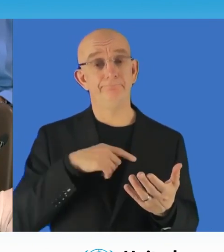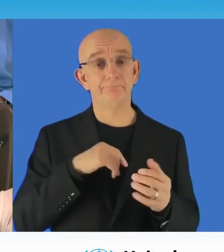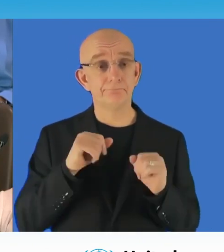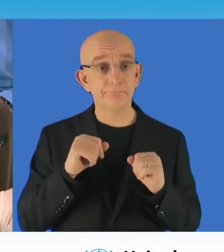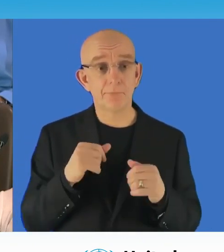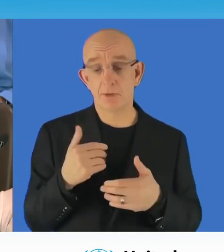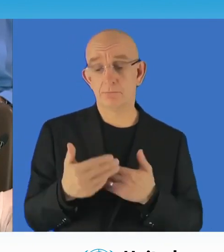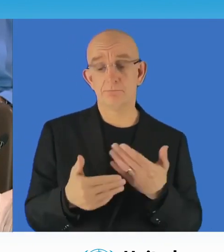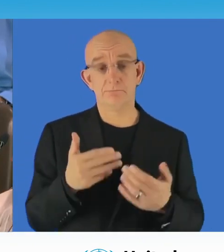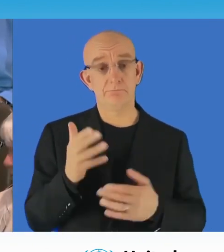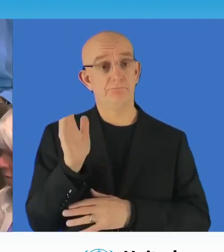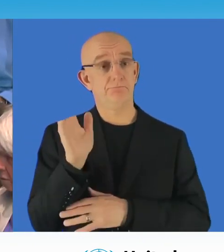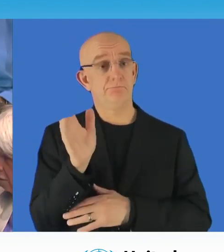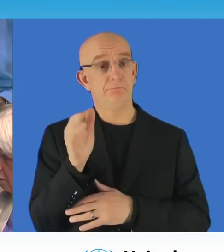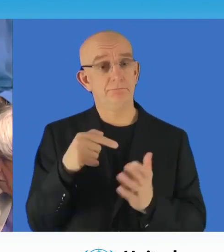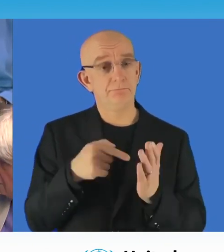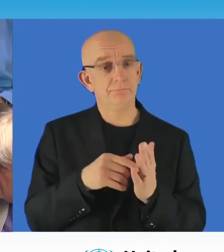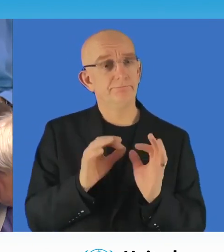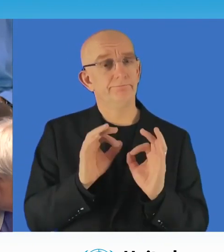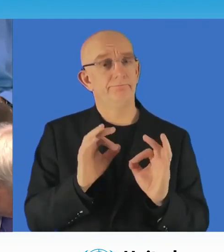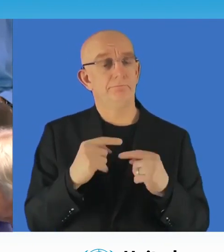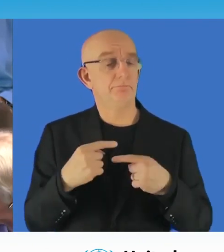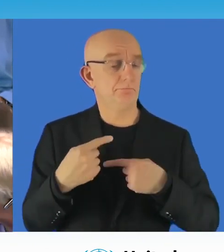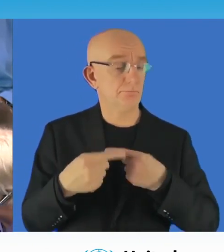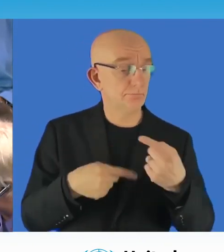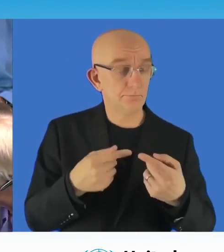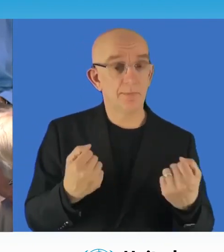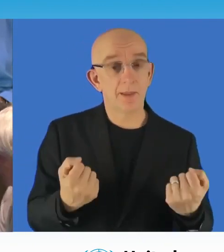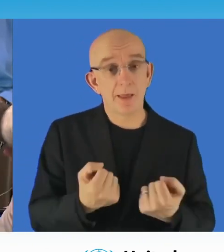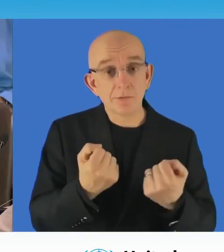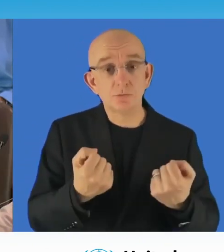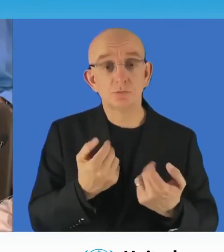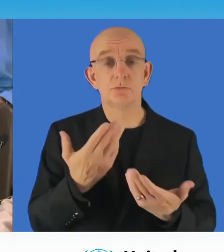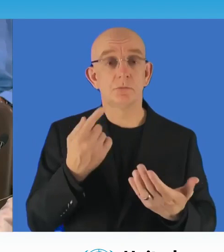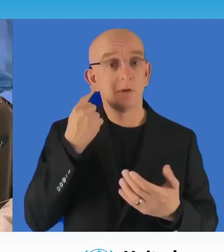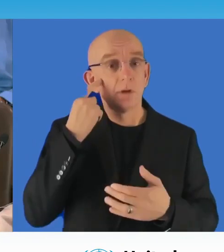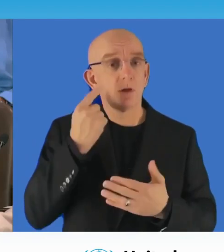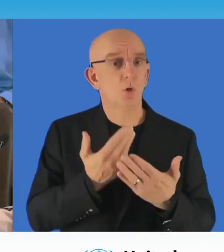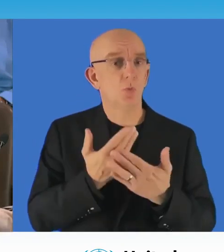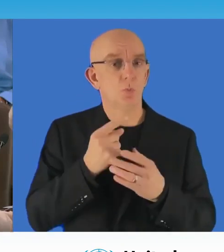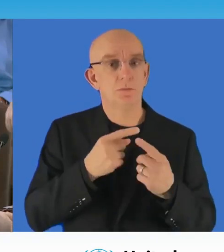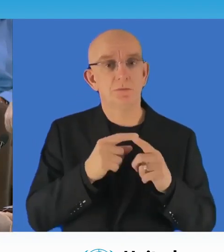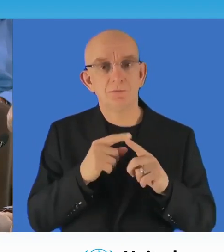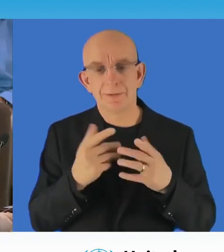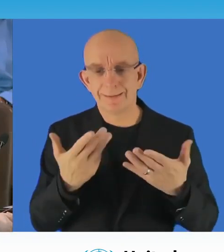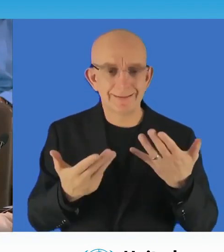sustainable action and innovating solutions to increase the learning and interesting of